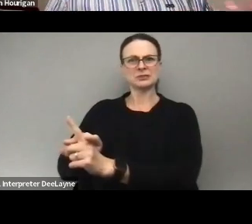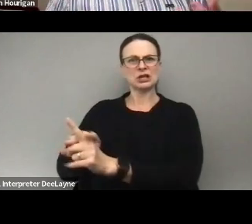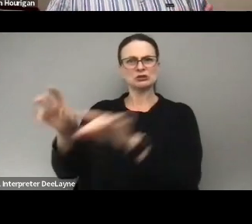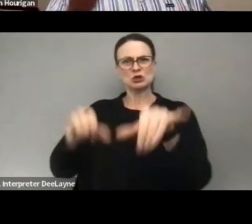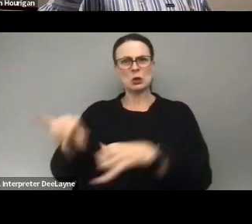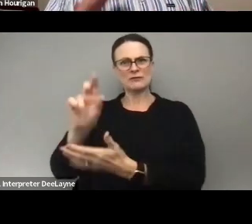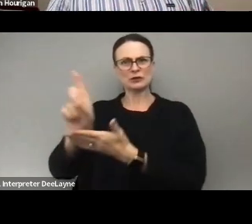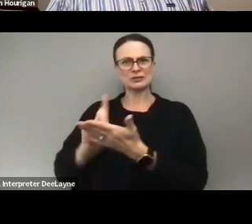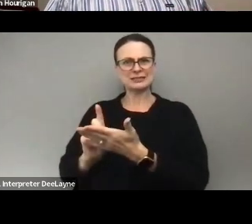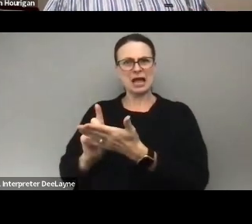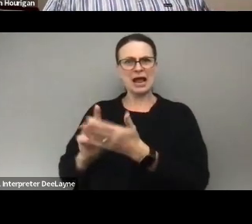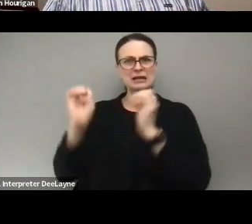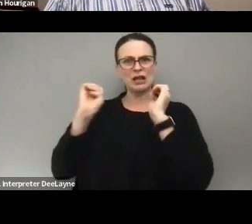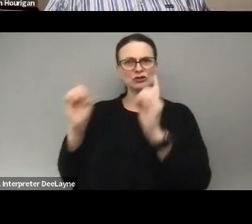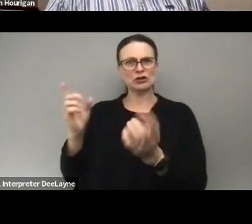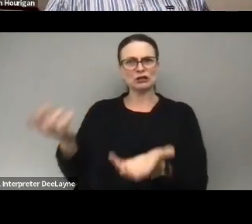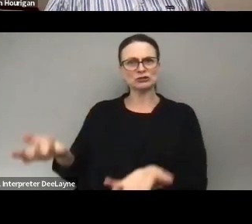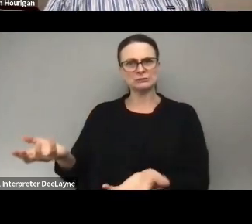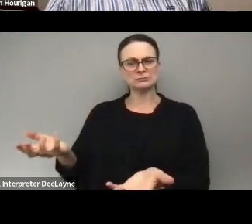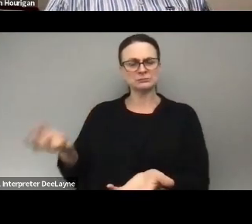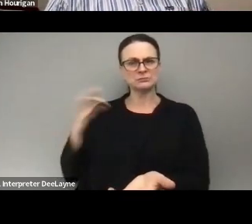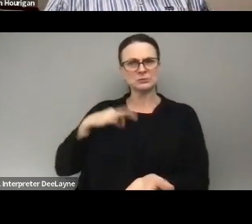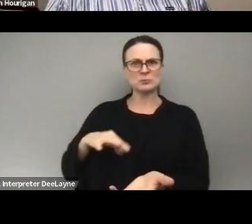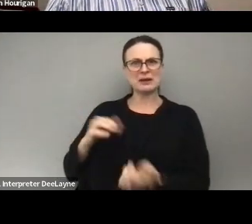and redesign education to benefit everybody?